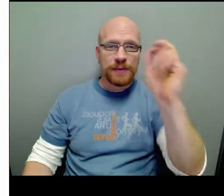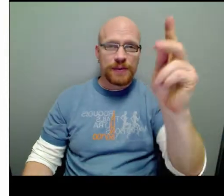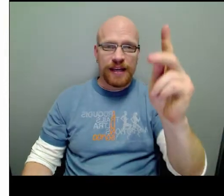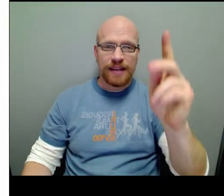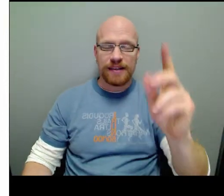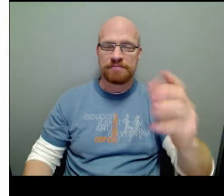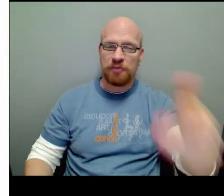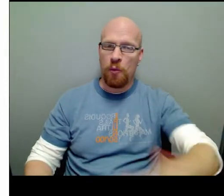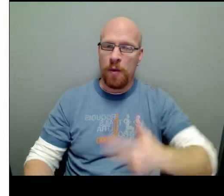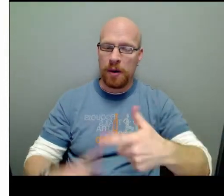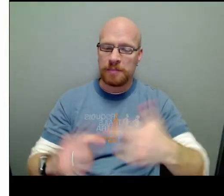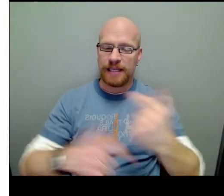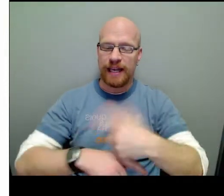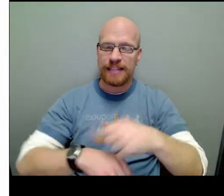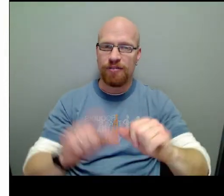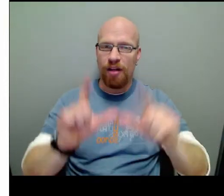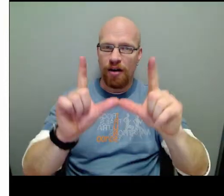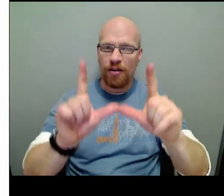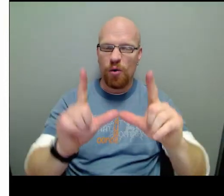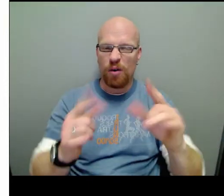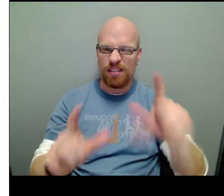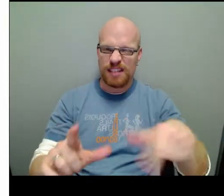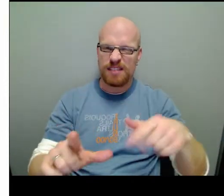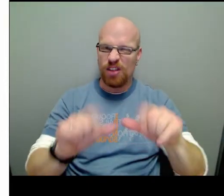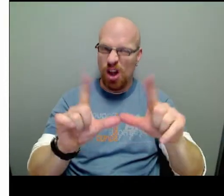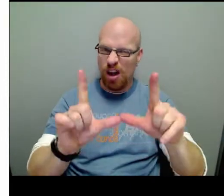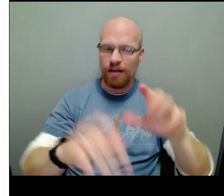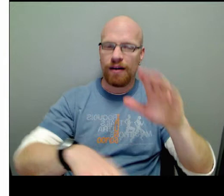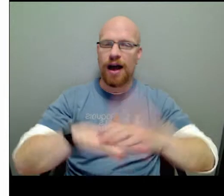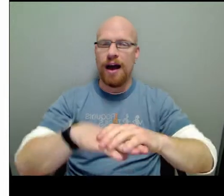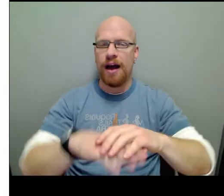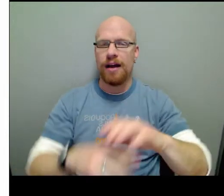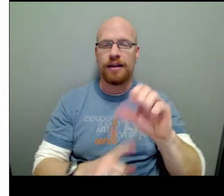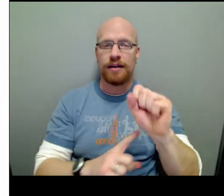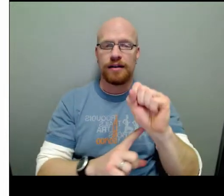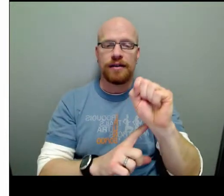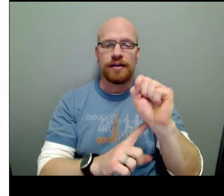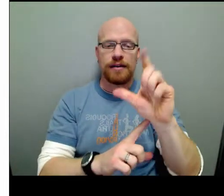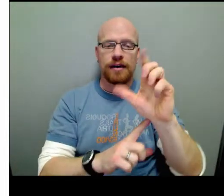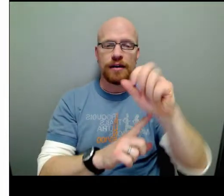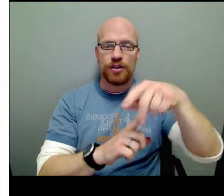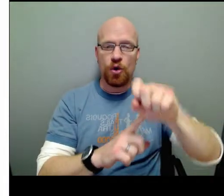Okay. Welcome today's blog or this blog on [noise] slope.